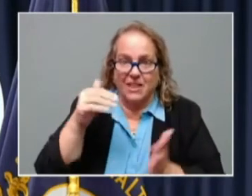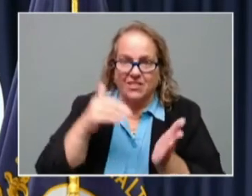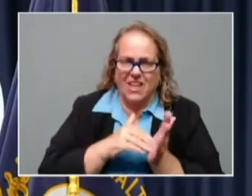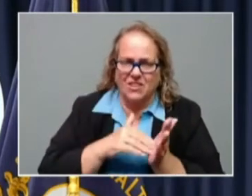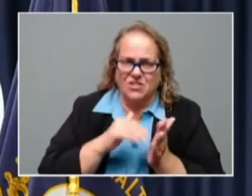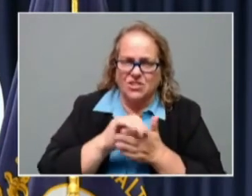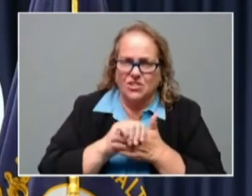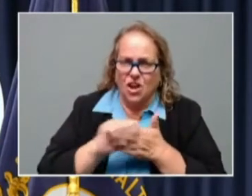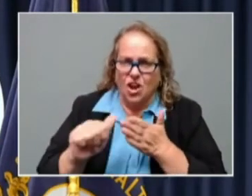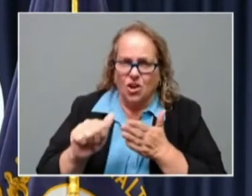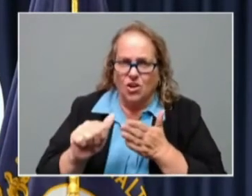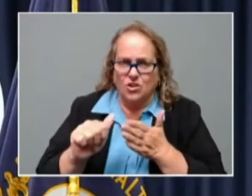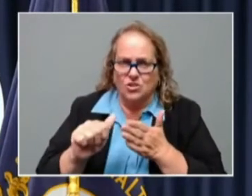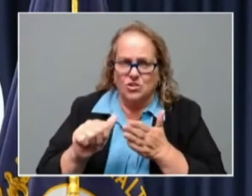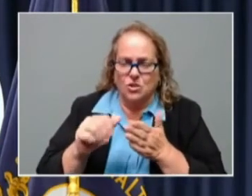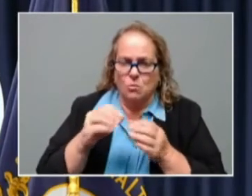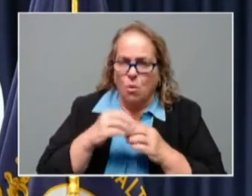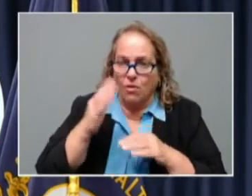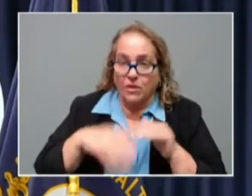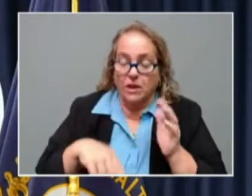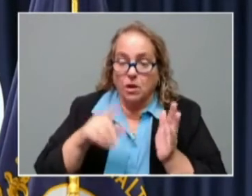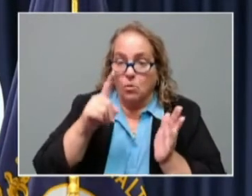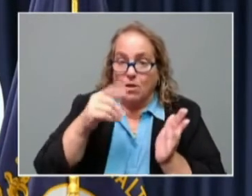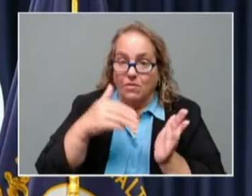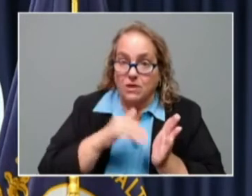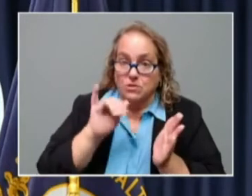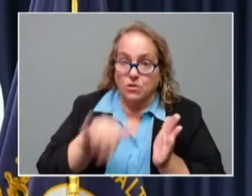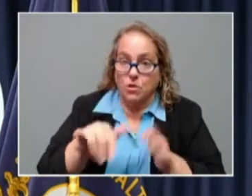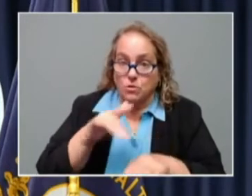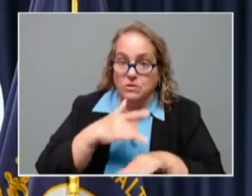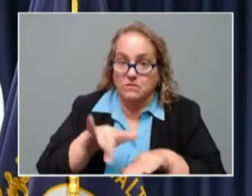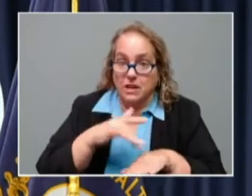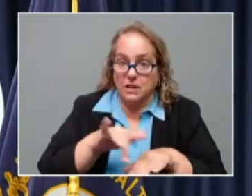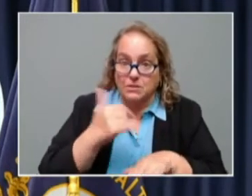than 1000 of those spots available in Eastern Kentucky that we could fill